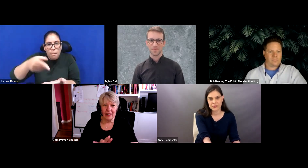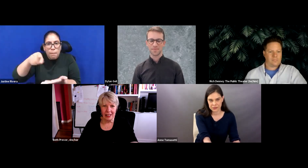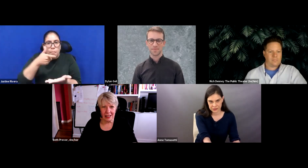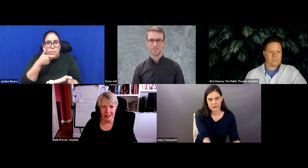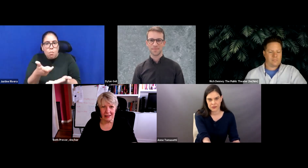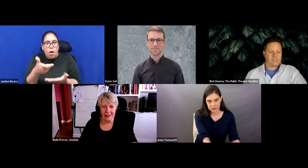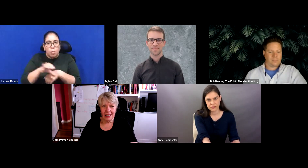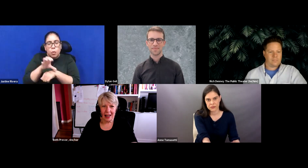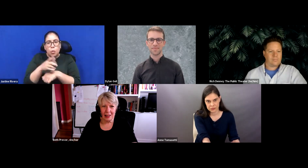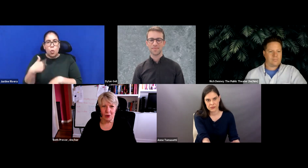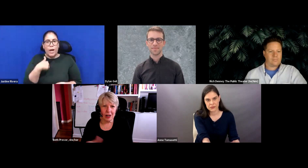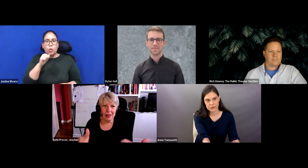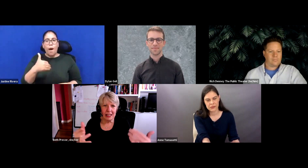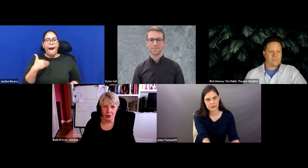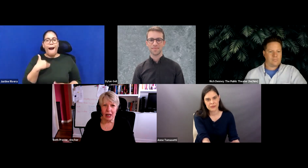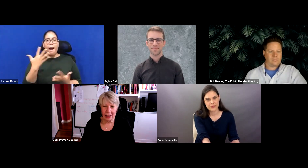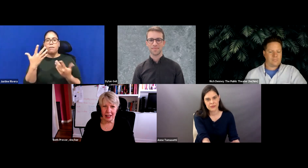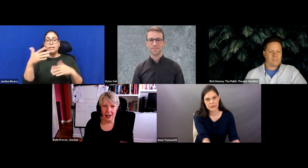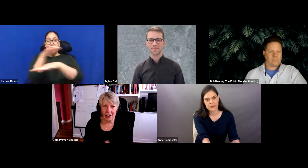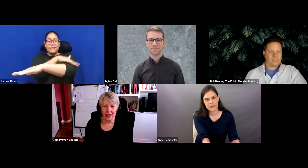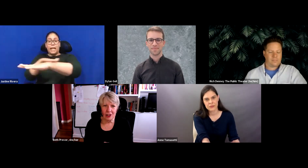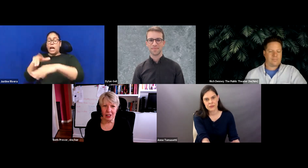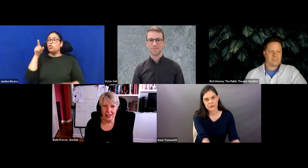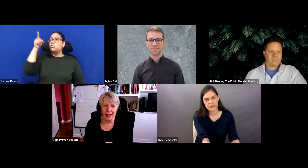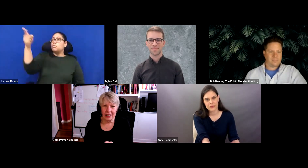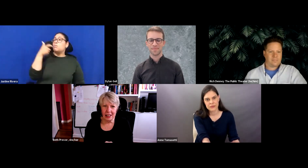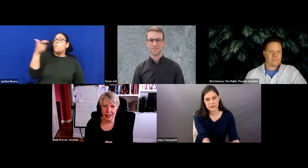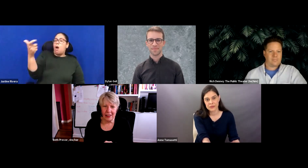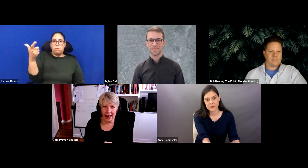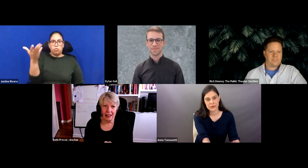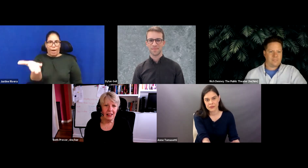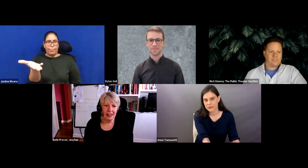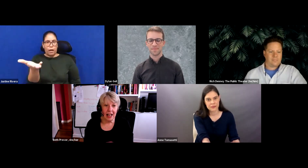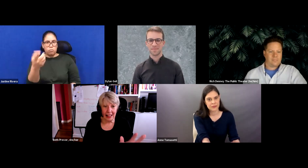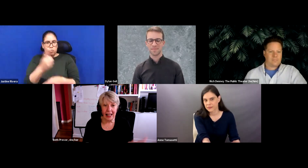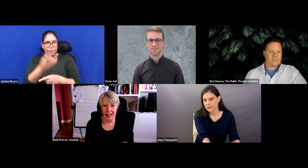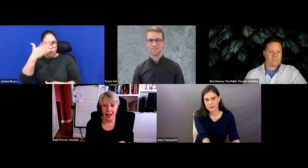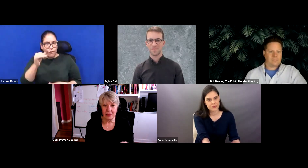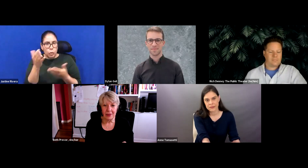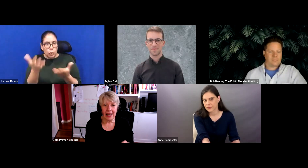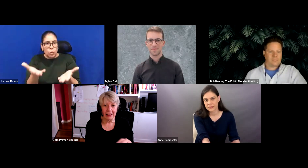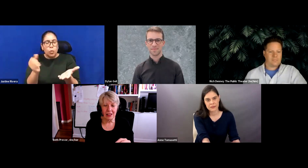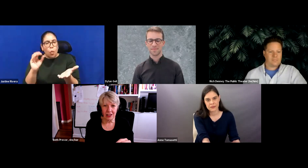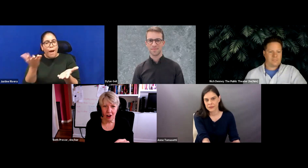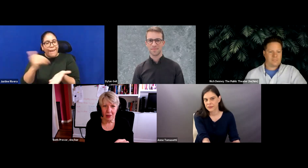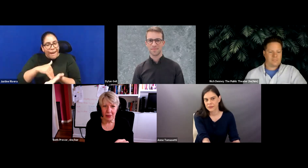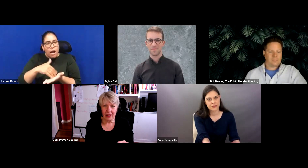have that distance anymore. I mean, it's right there. And so this idea that, yeah, and again, Anne is going to talk about